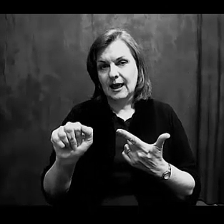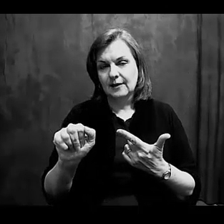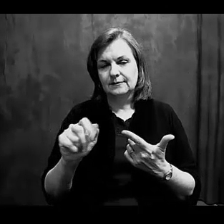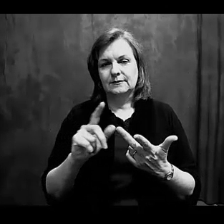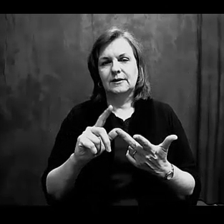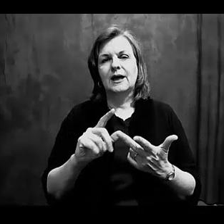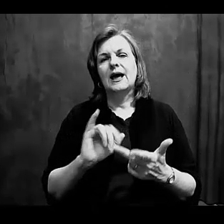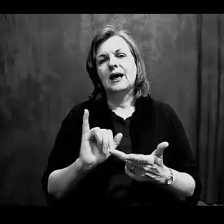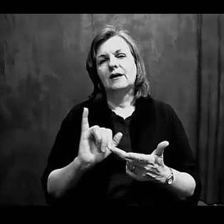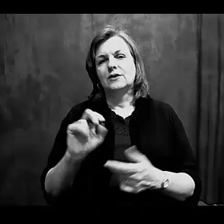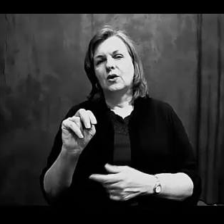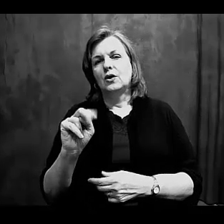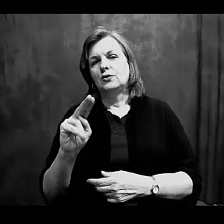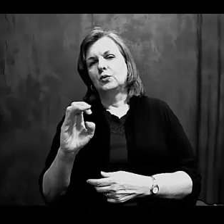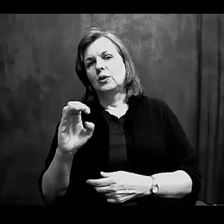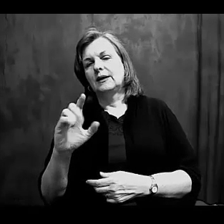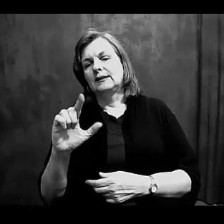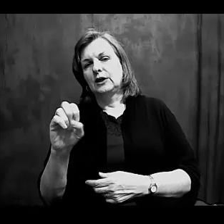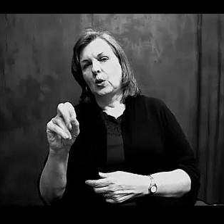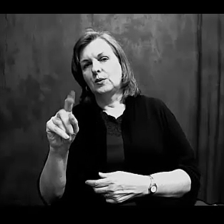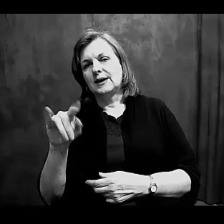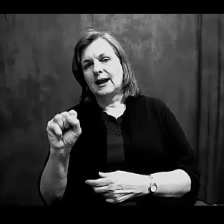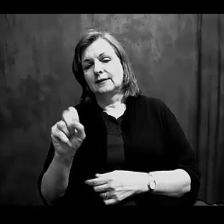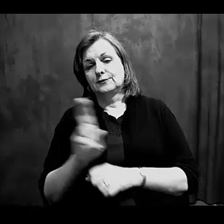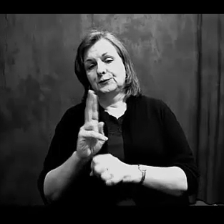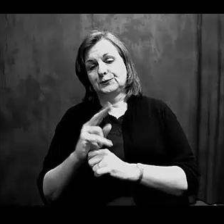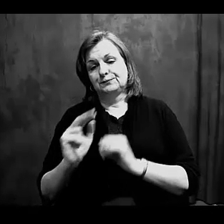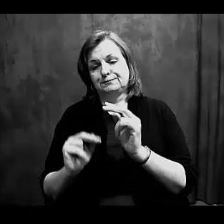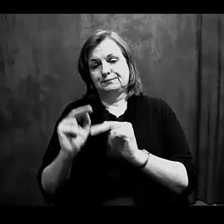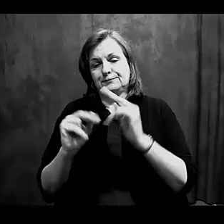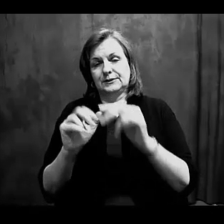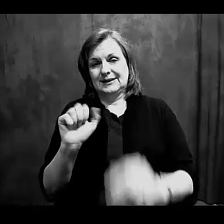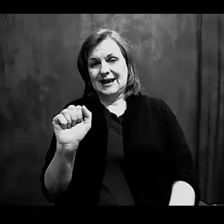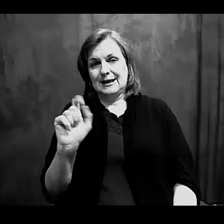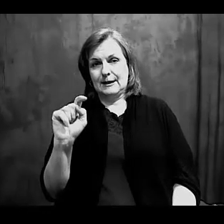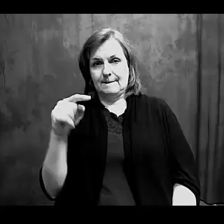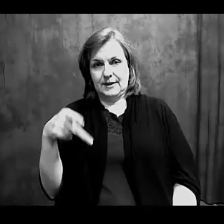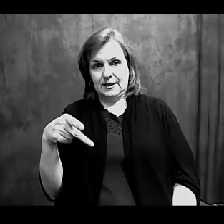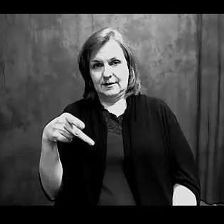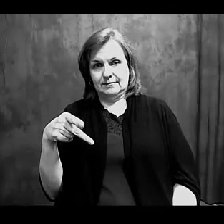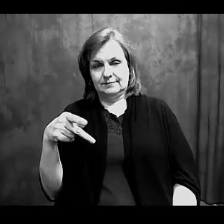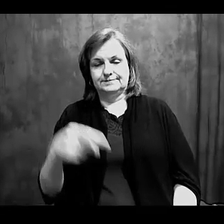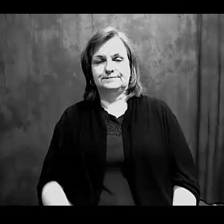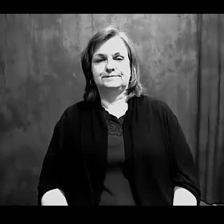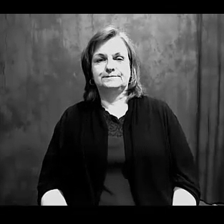nucleotides are also used to build ATP your cellular energy